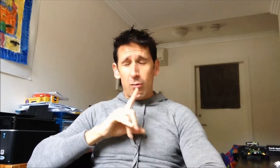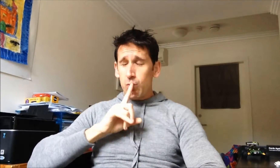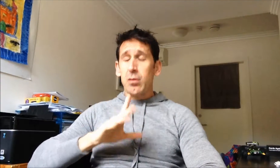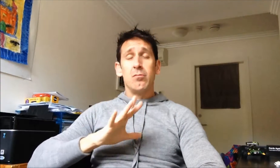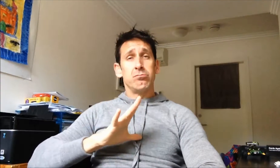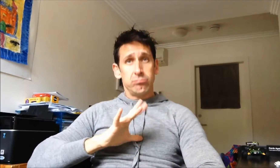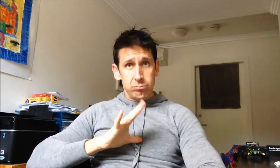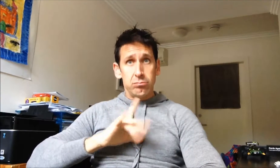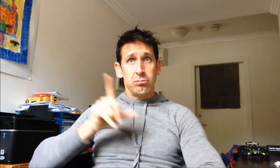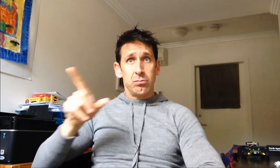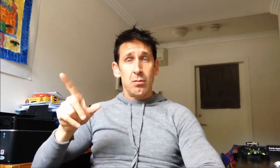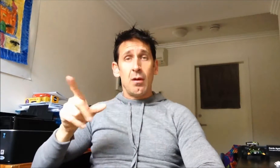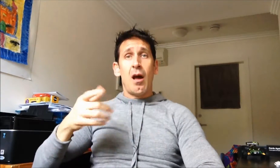It’s really cool.